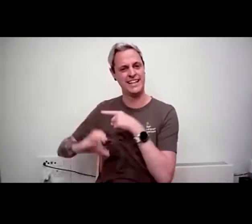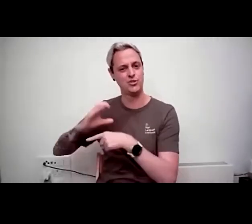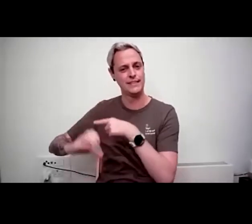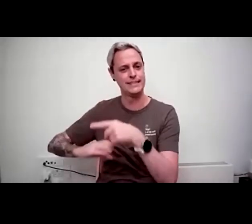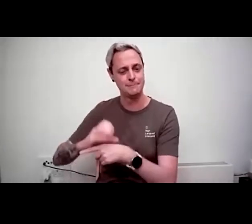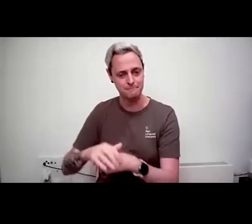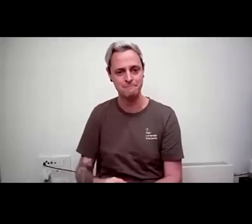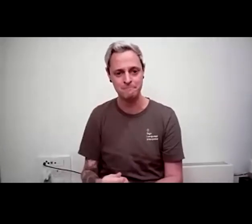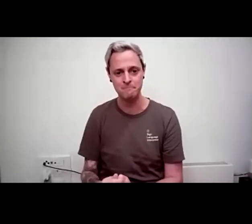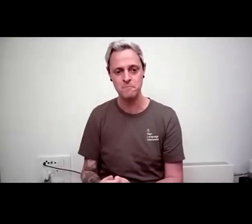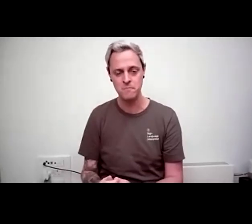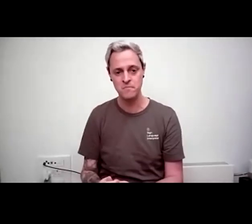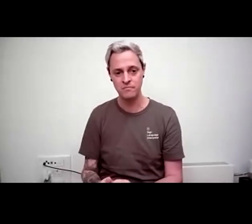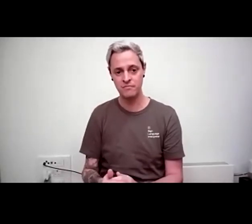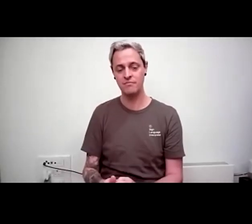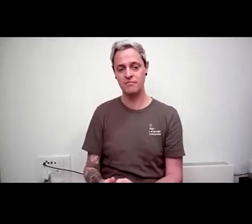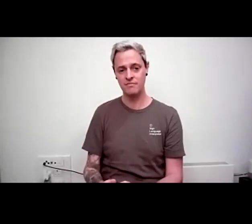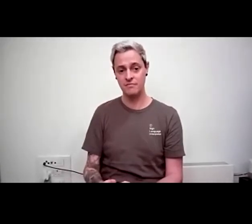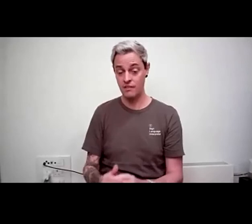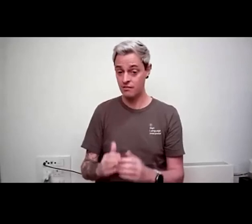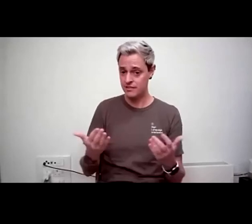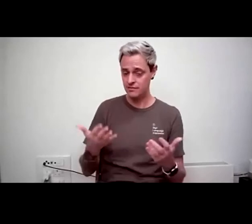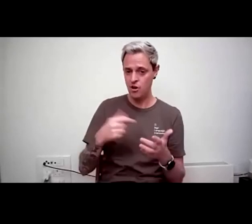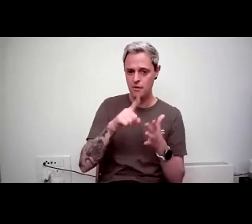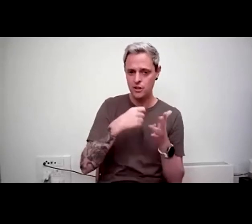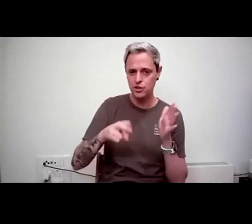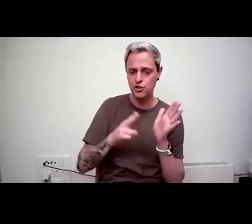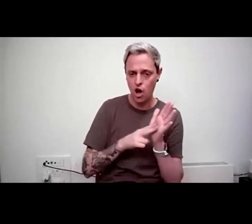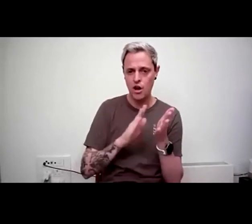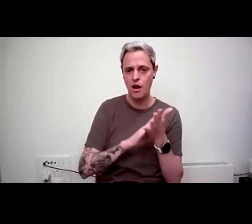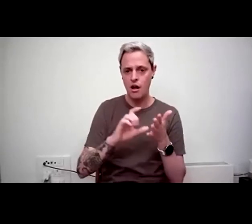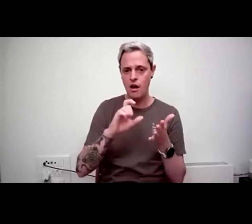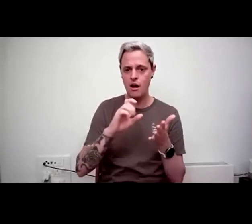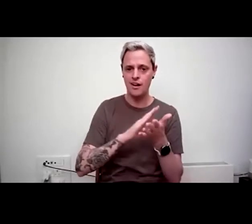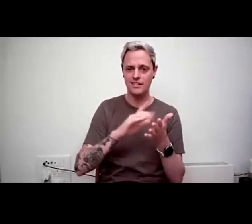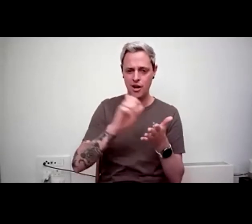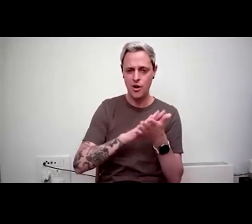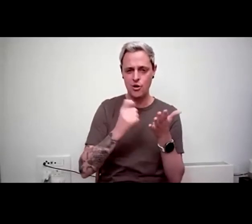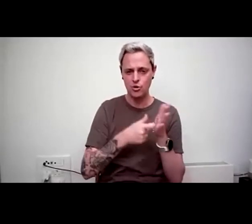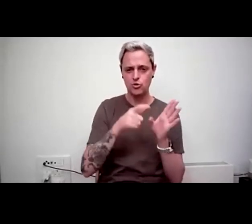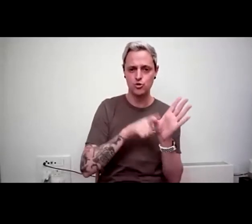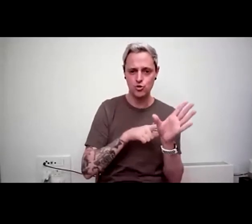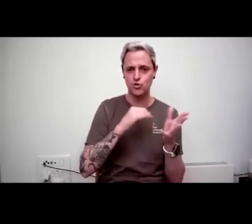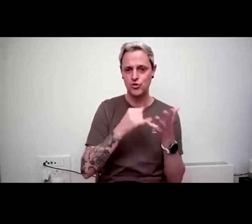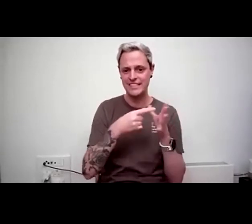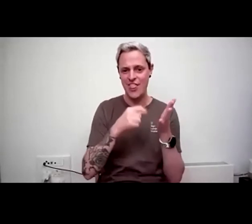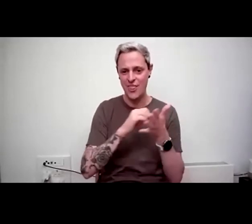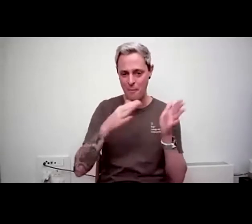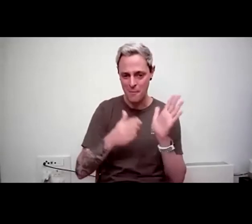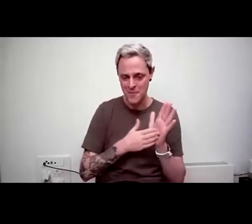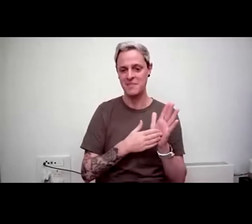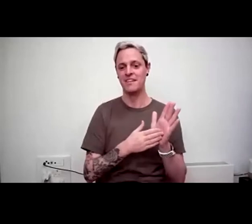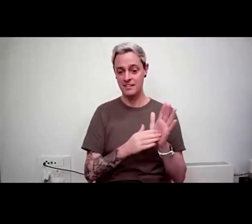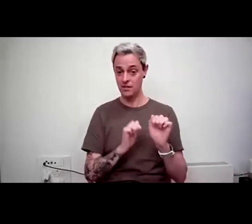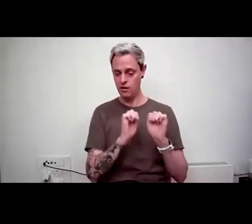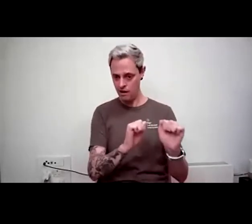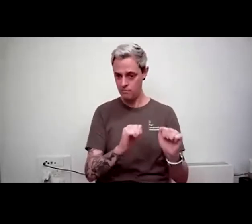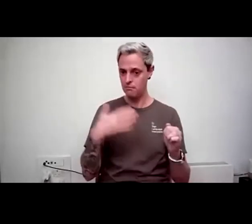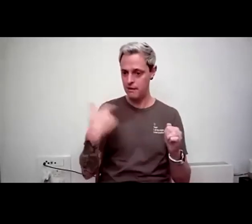A testimony of this alertness is found in John Chrysostom’s commentary on the verses I’ve just read from first Corinthians, in which he speaks of beggar's, quote,